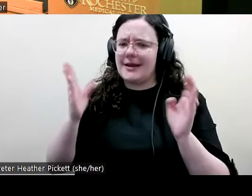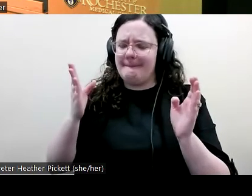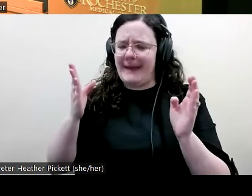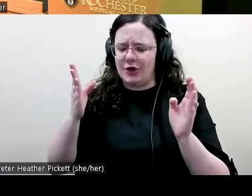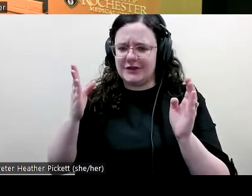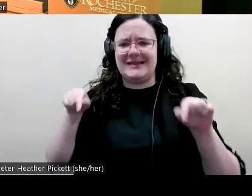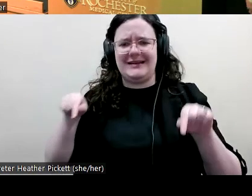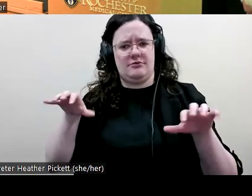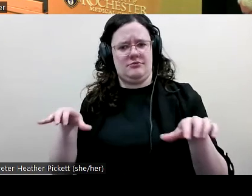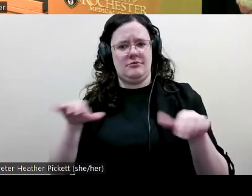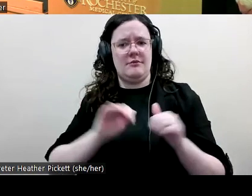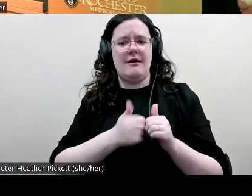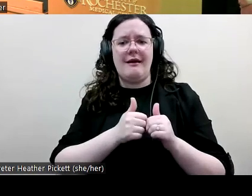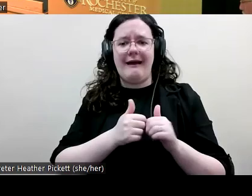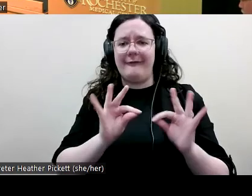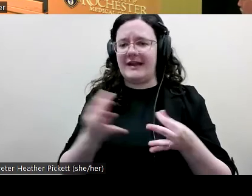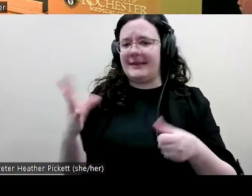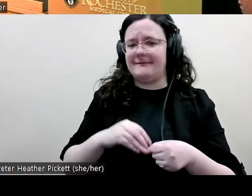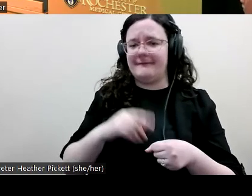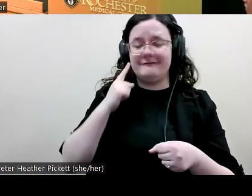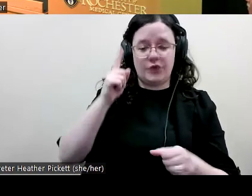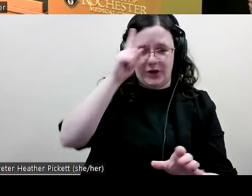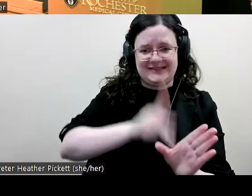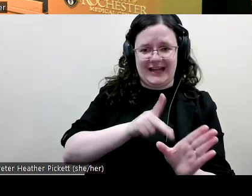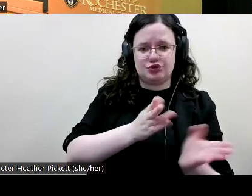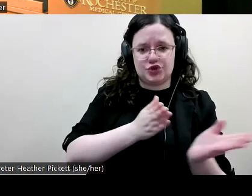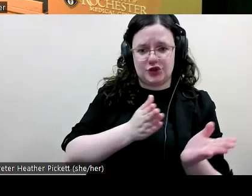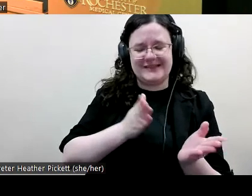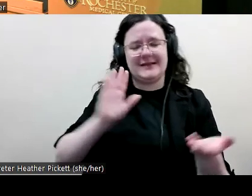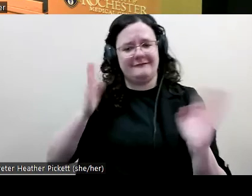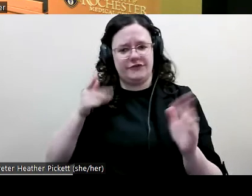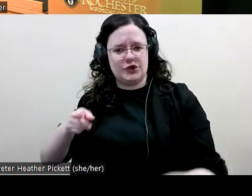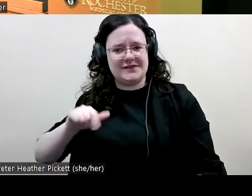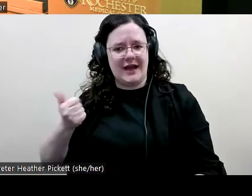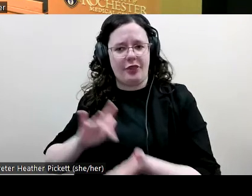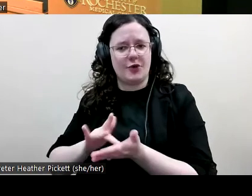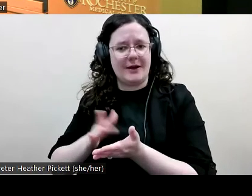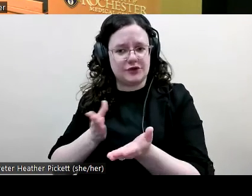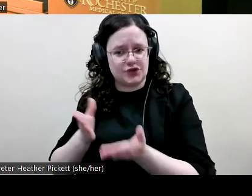Psychiatric Services versus uh Medical Services I'm wondering are you familiar with any health